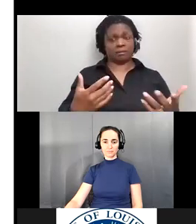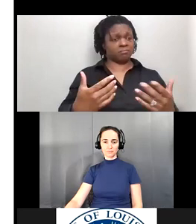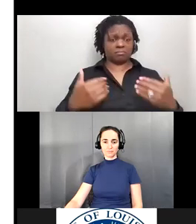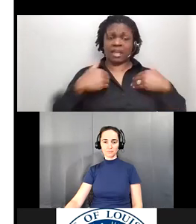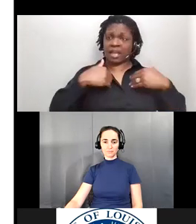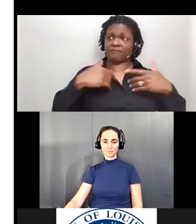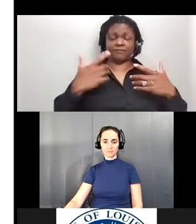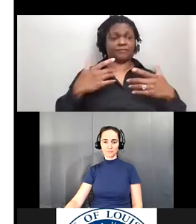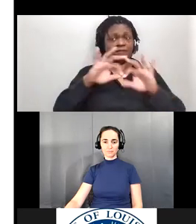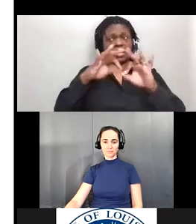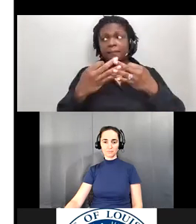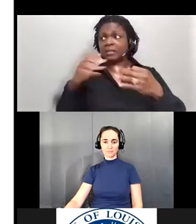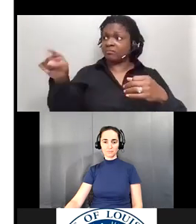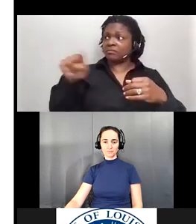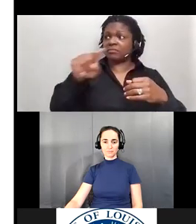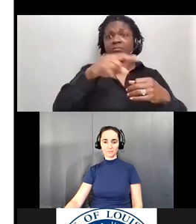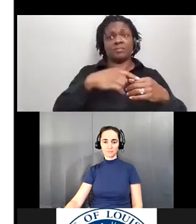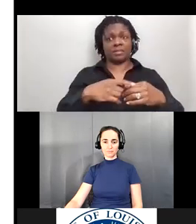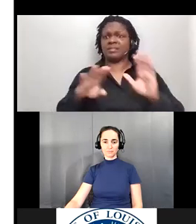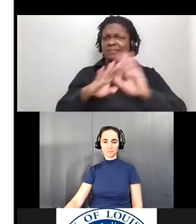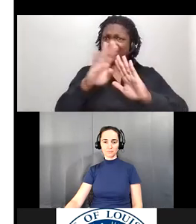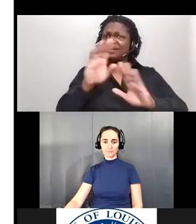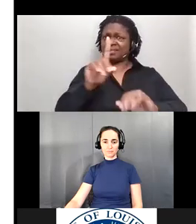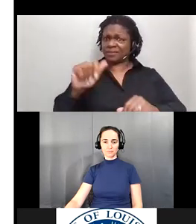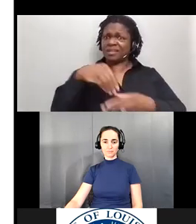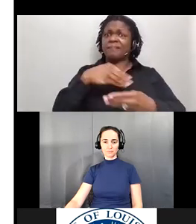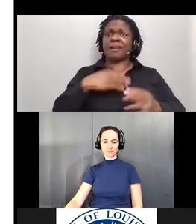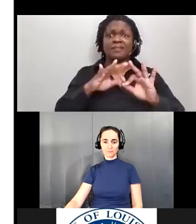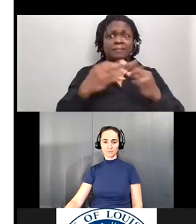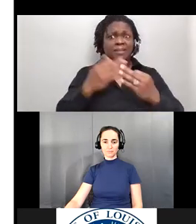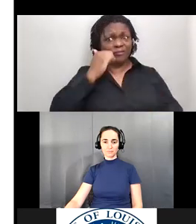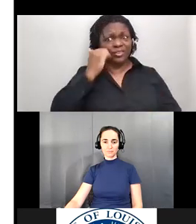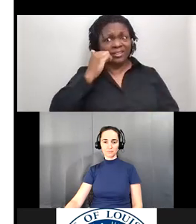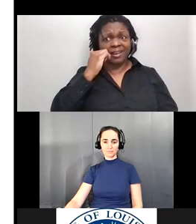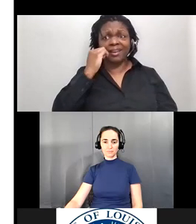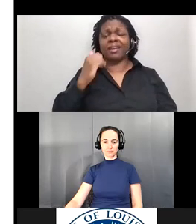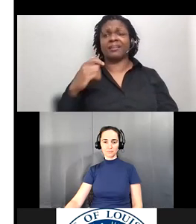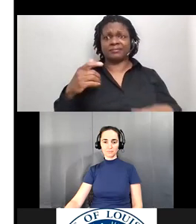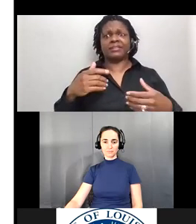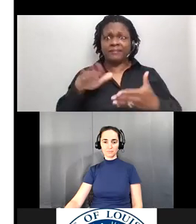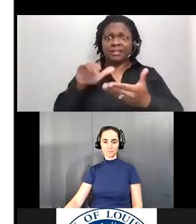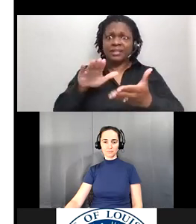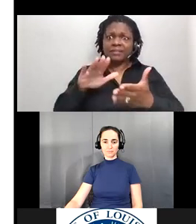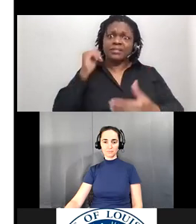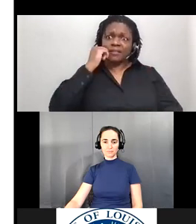we deal with developmental disability every day and it can be tough. 16:09:00 They don't have disabilities as an individual can be tough and you're going through